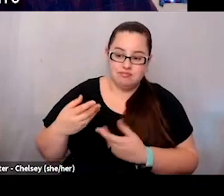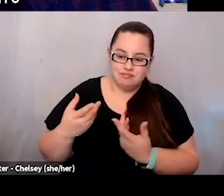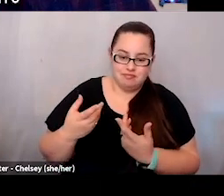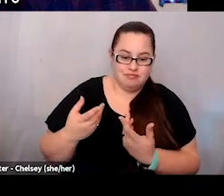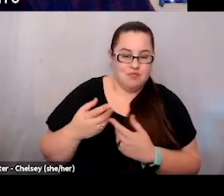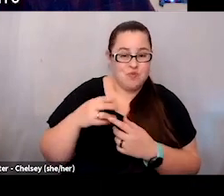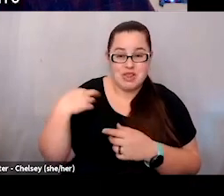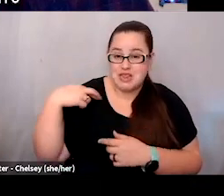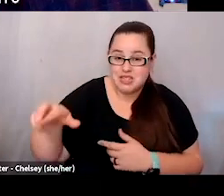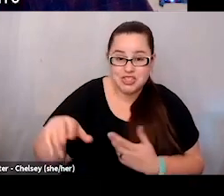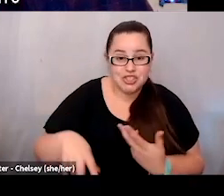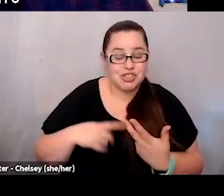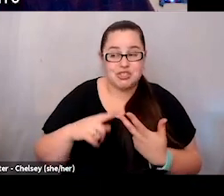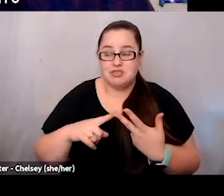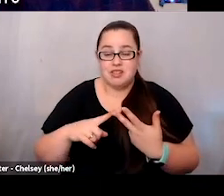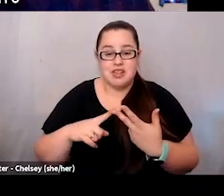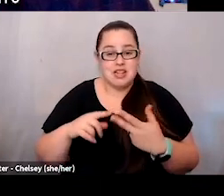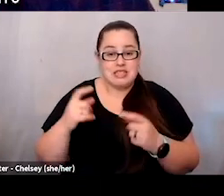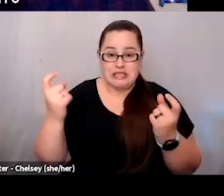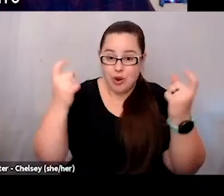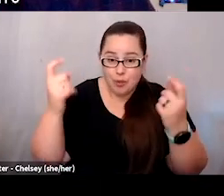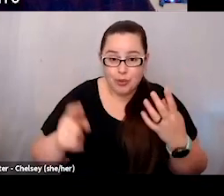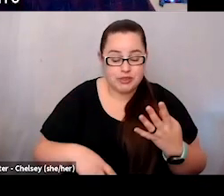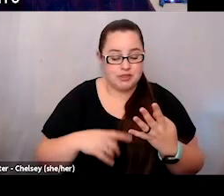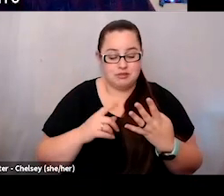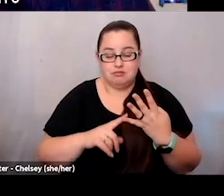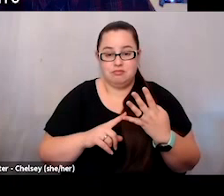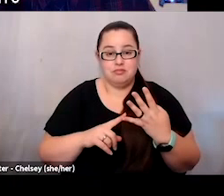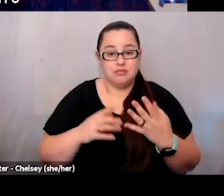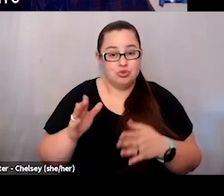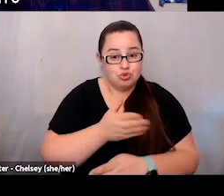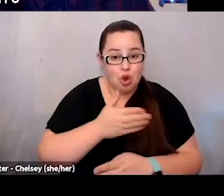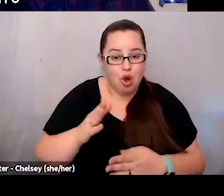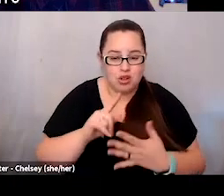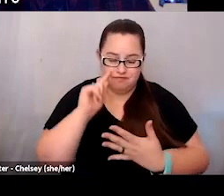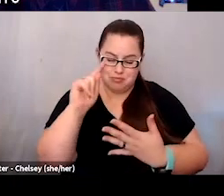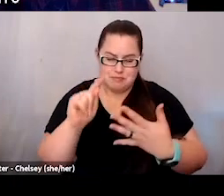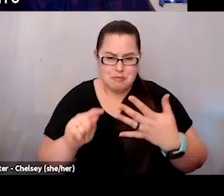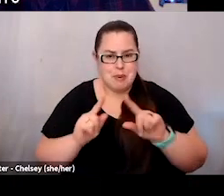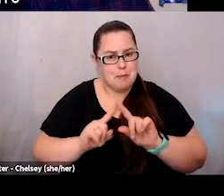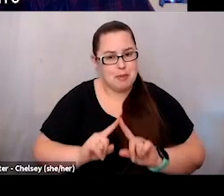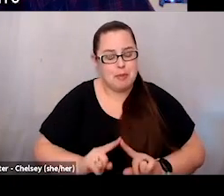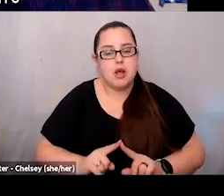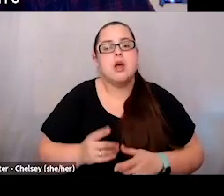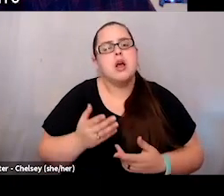diverse, ceremonies, songs, you name it. You might find some commonalities between tribes